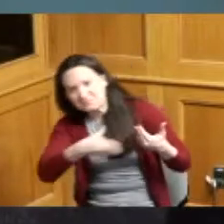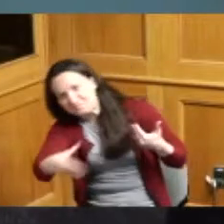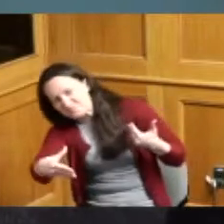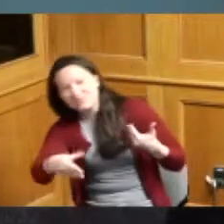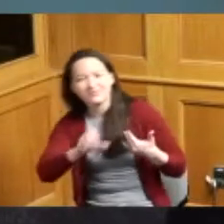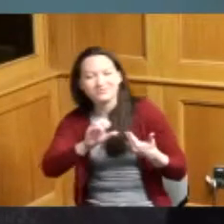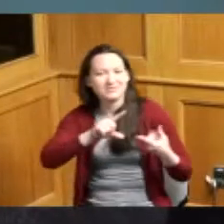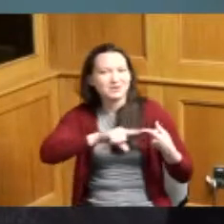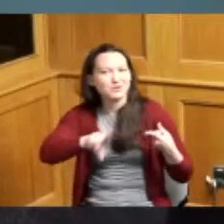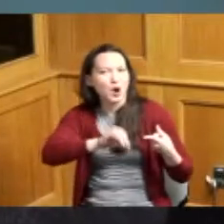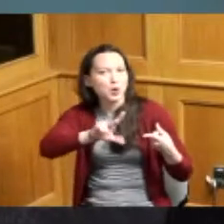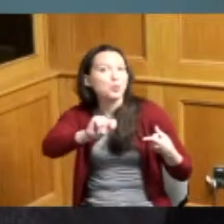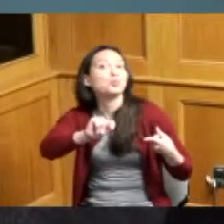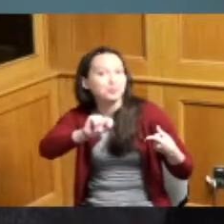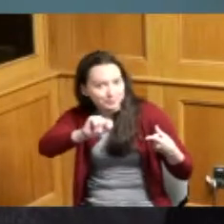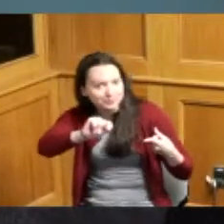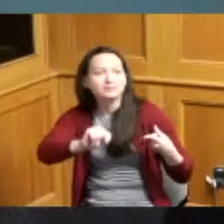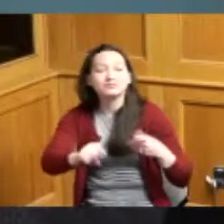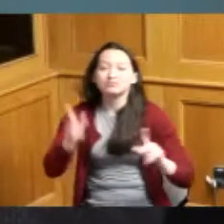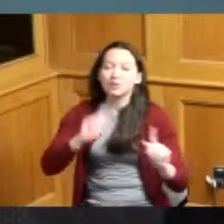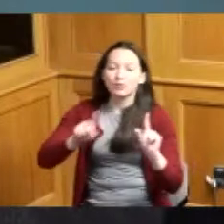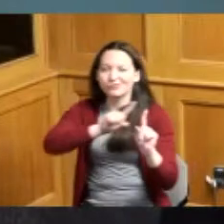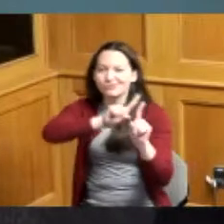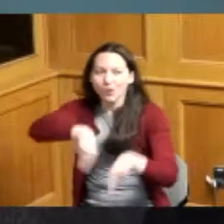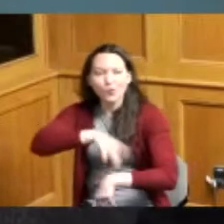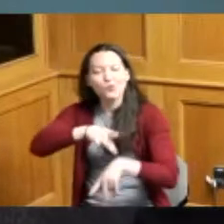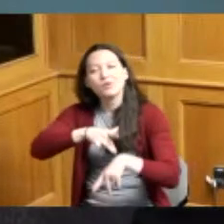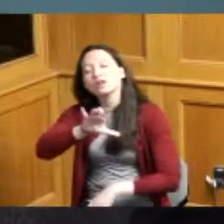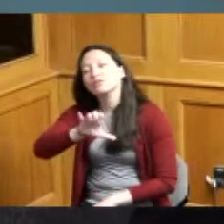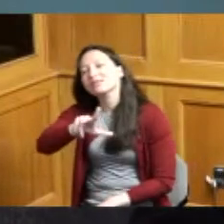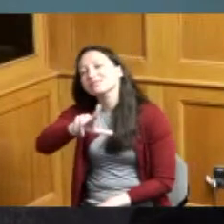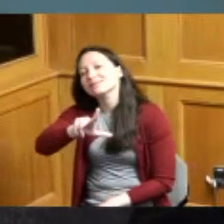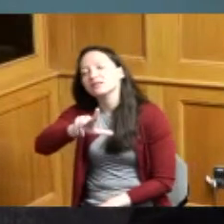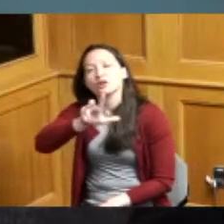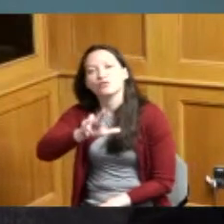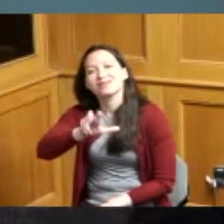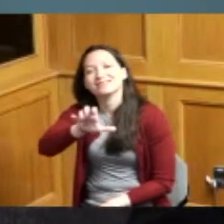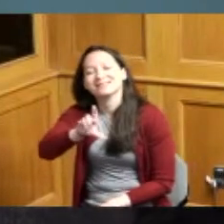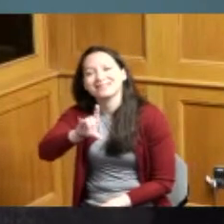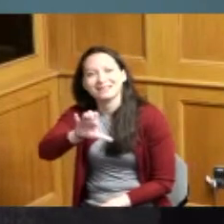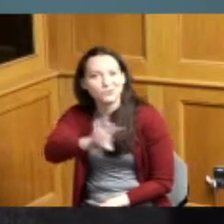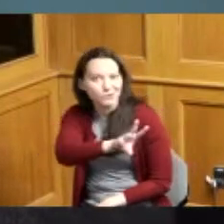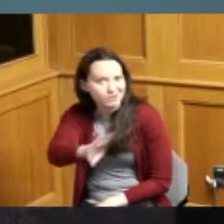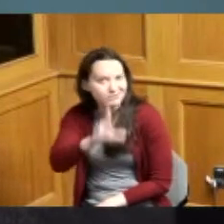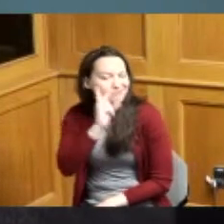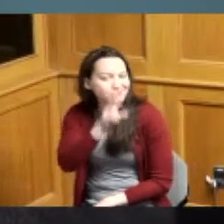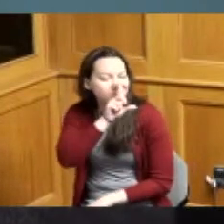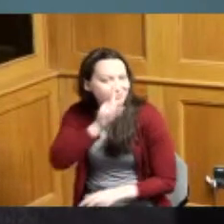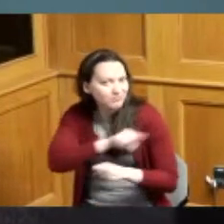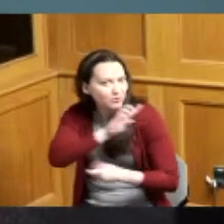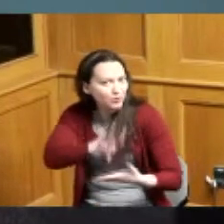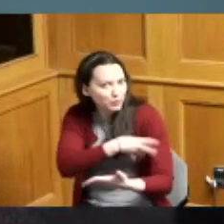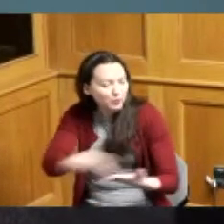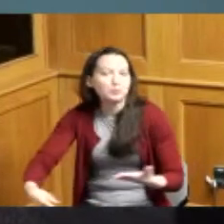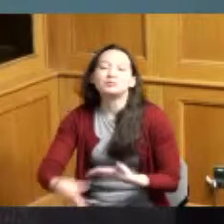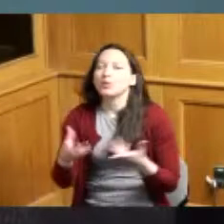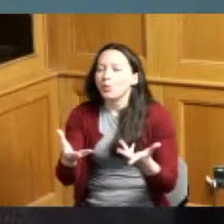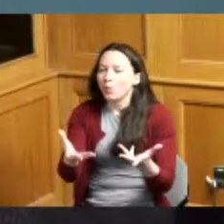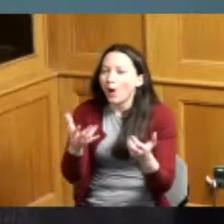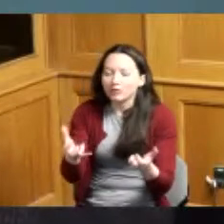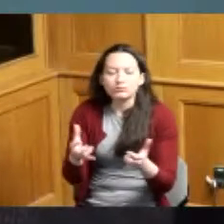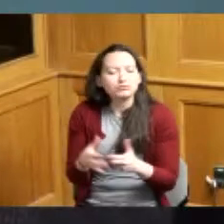October so people can go on the 3CDC website to get the actual schedule and wanted to um also give